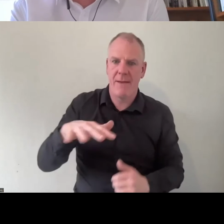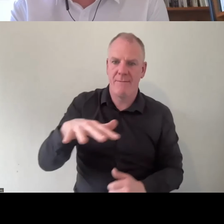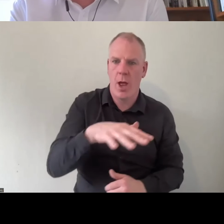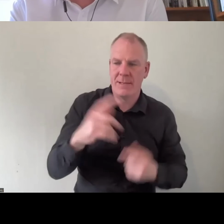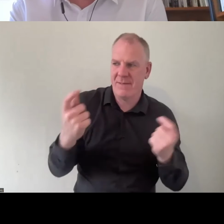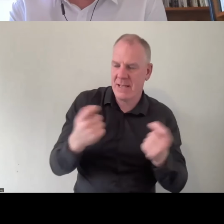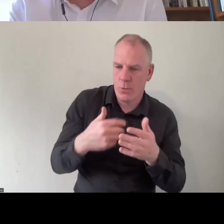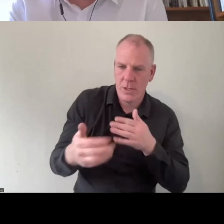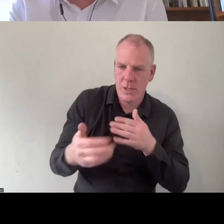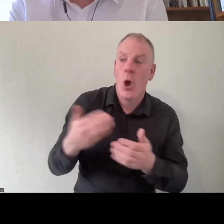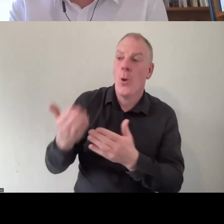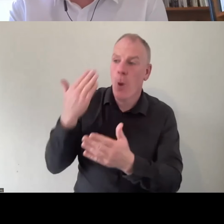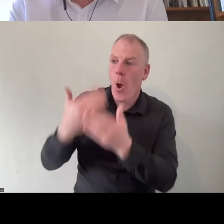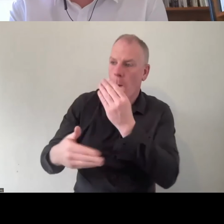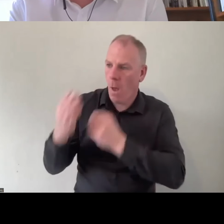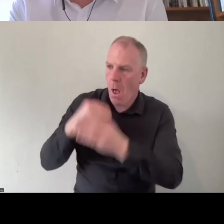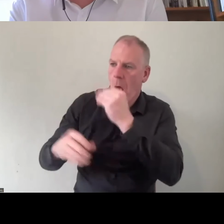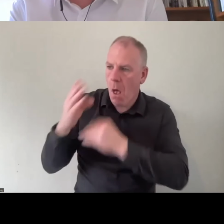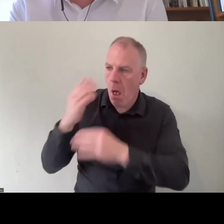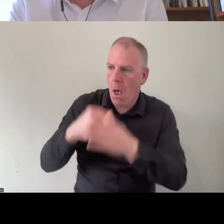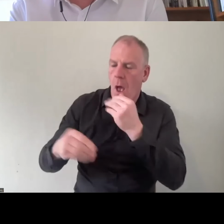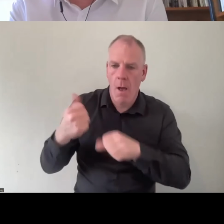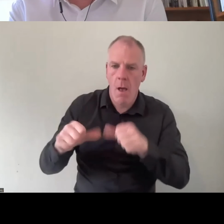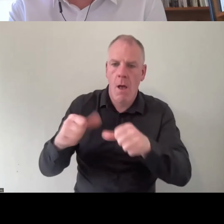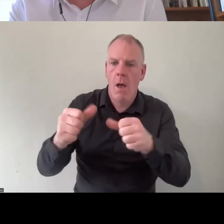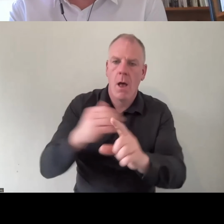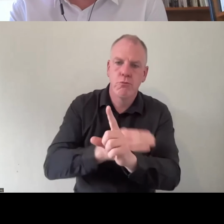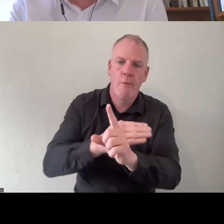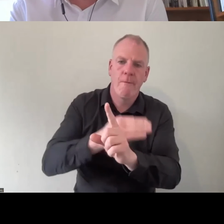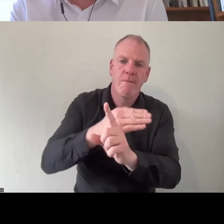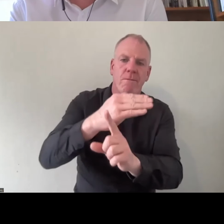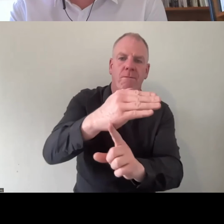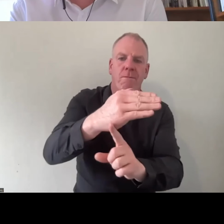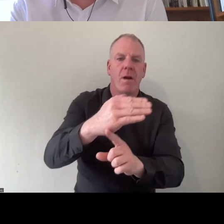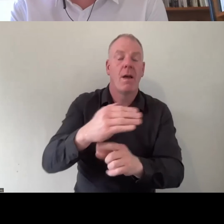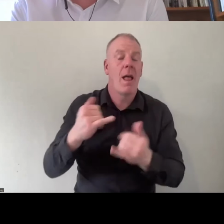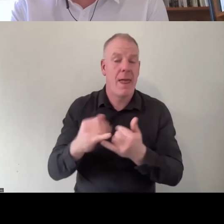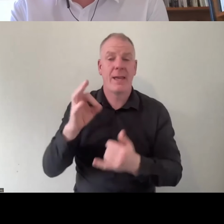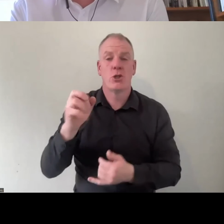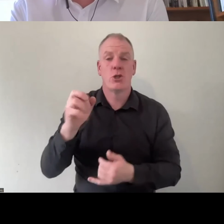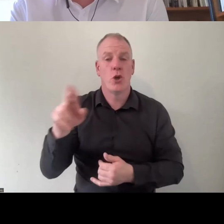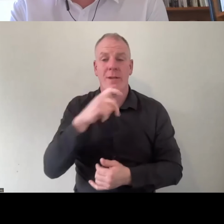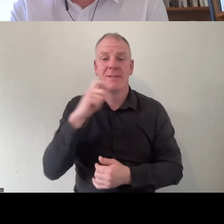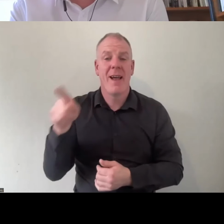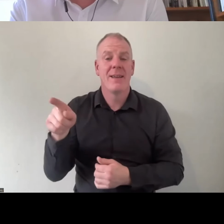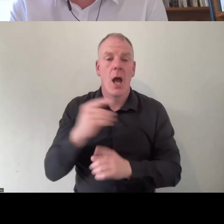Learn as you go along and continuously improve, as Ger has already said, continuously improve Universal Design.